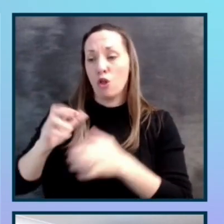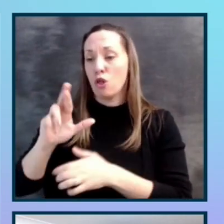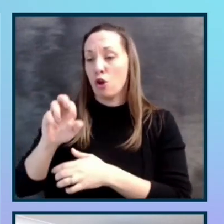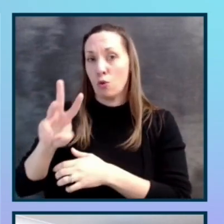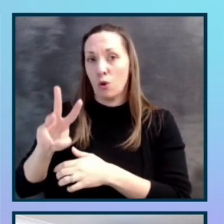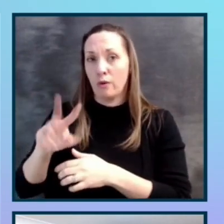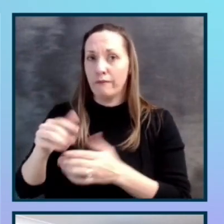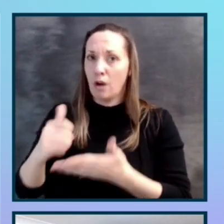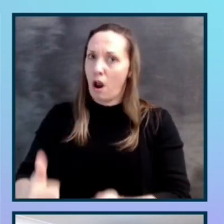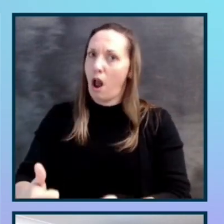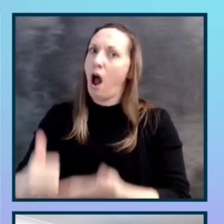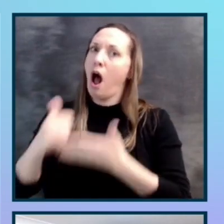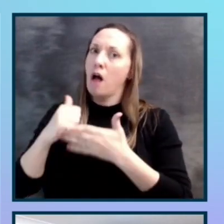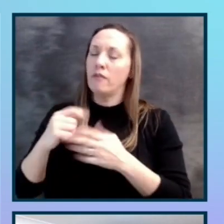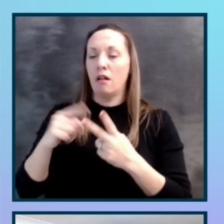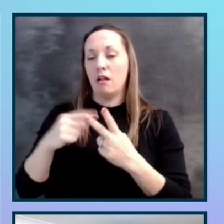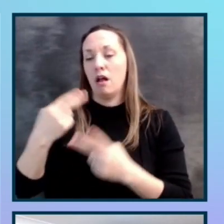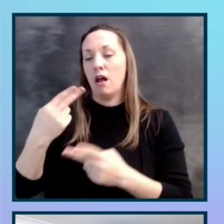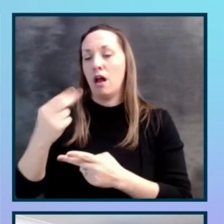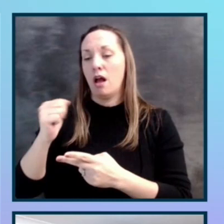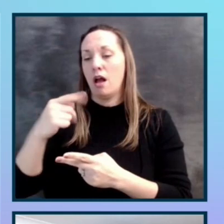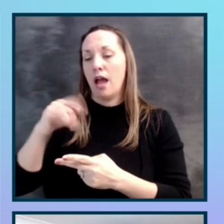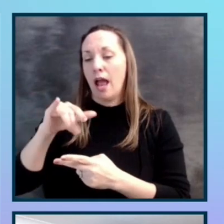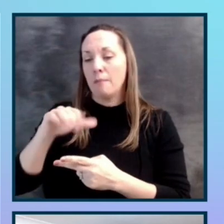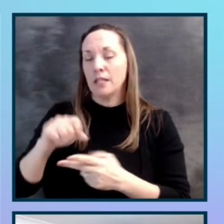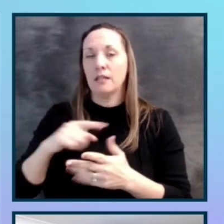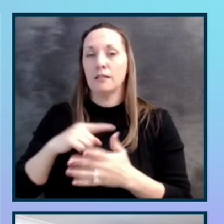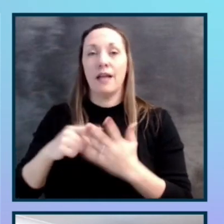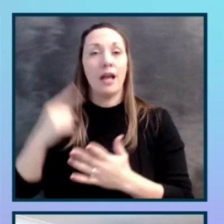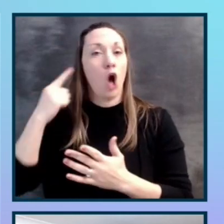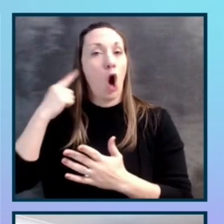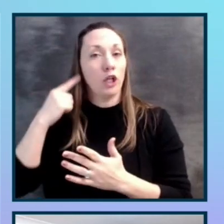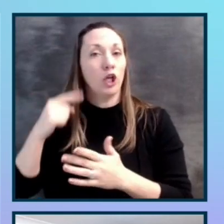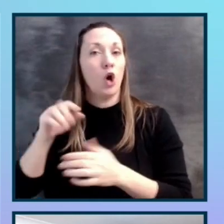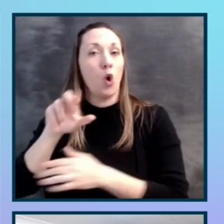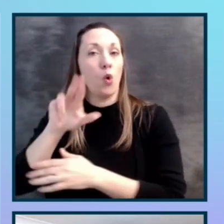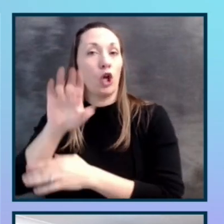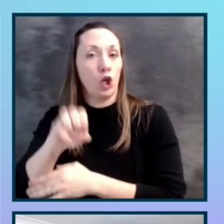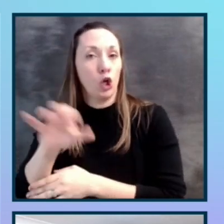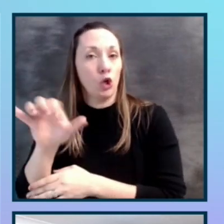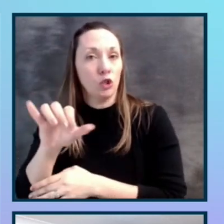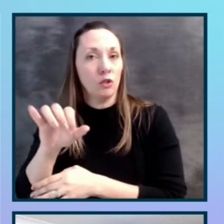how haptics work, how audio cues are helpful as well. But what about getting into the game?